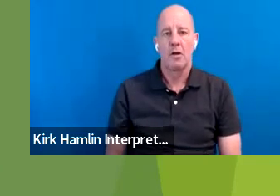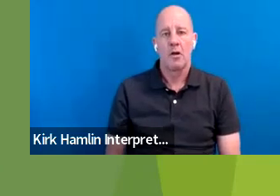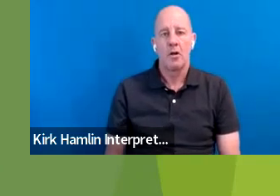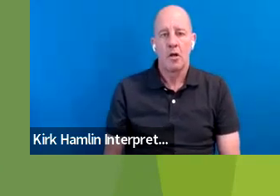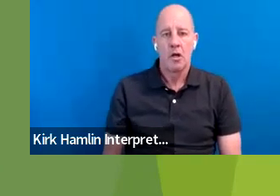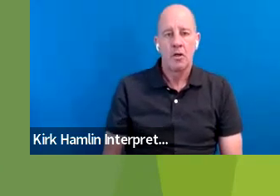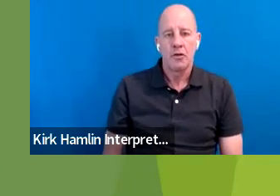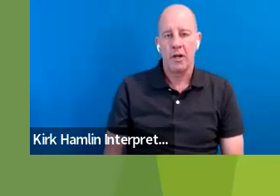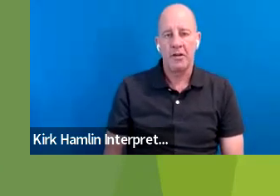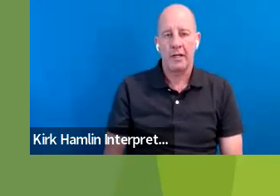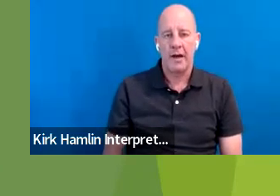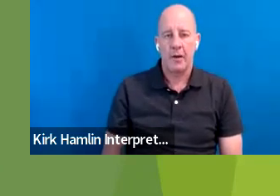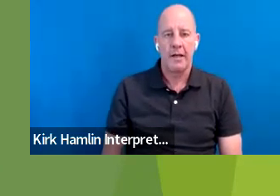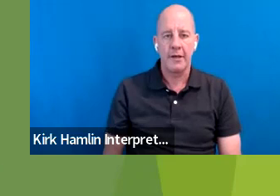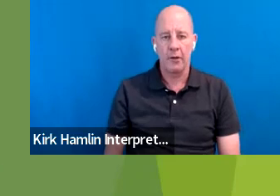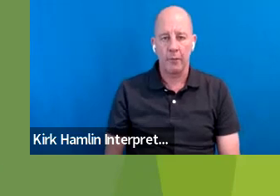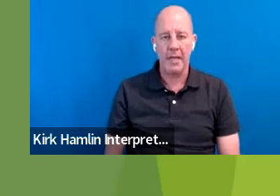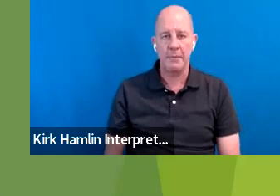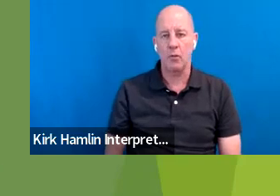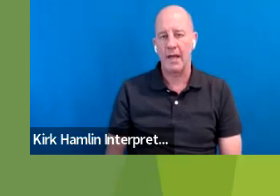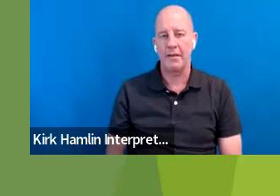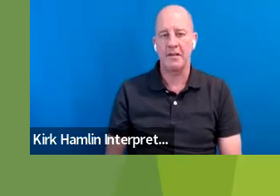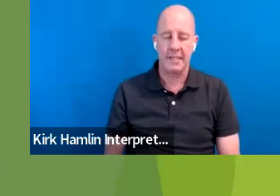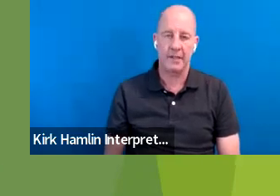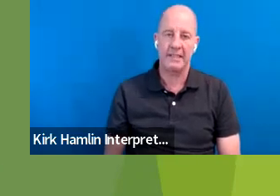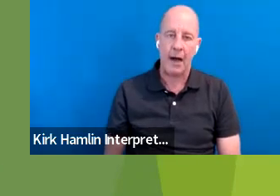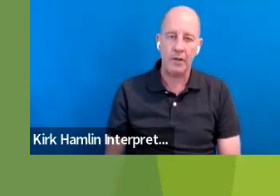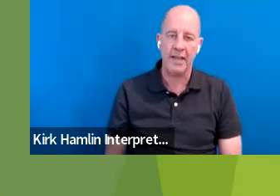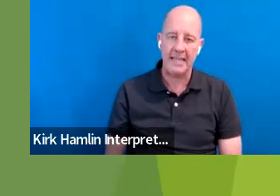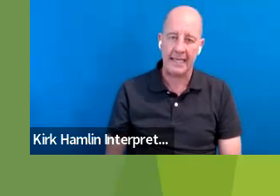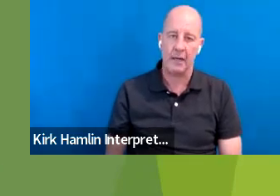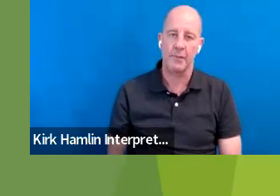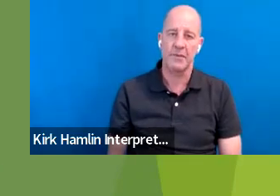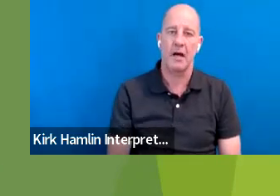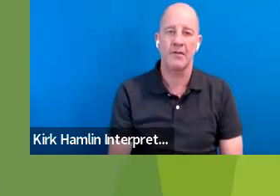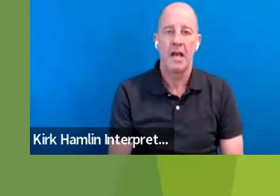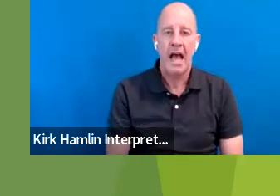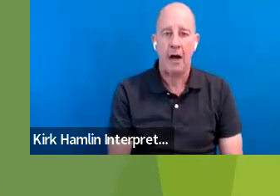So you want to talk about, you know, for people with disabilities, how can they take care of themselves?